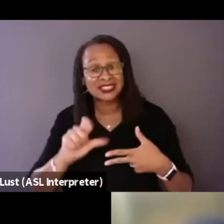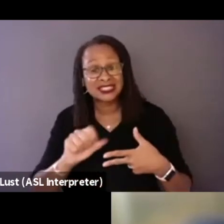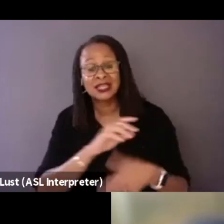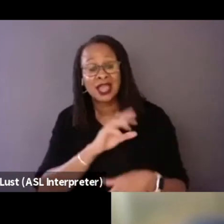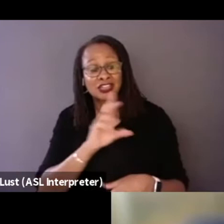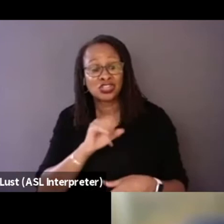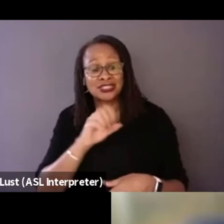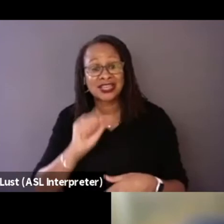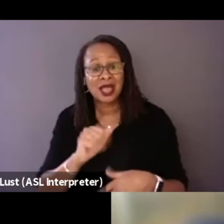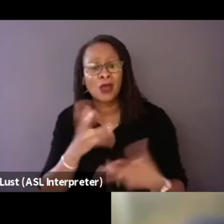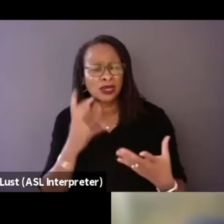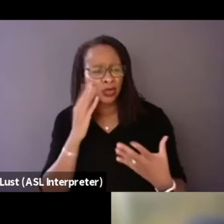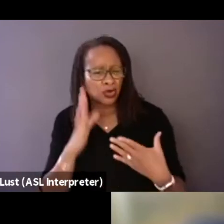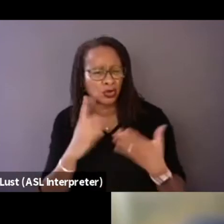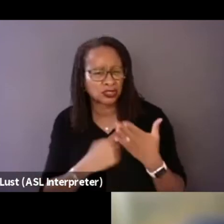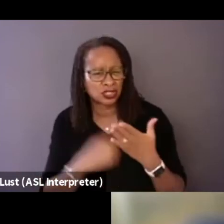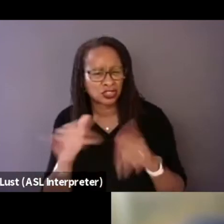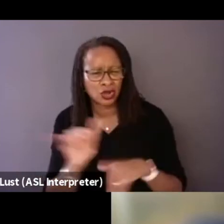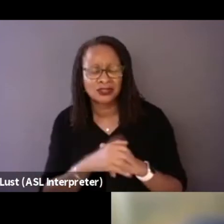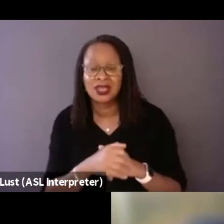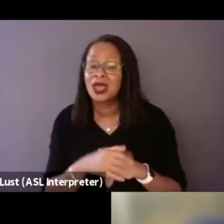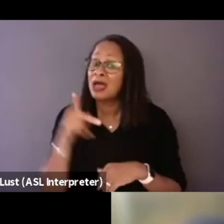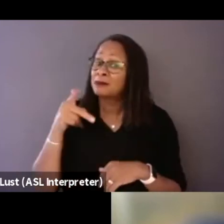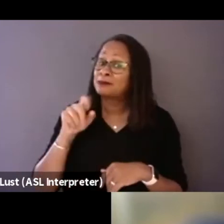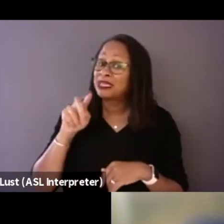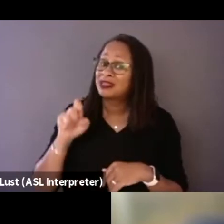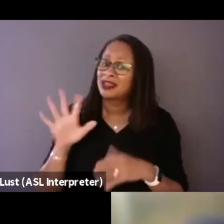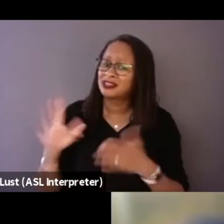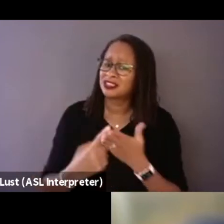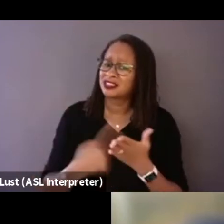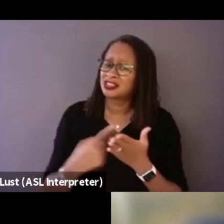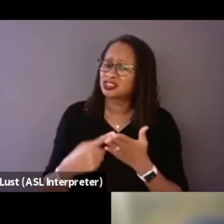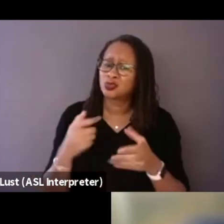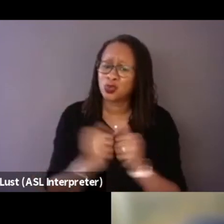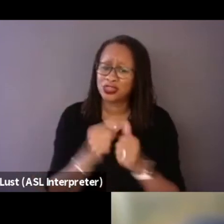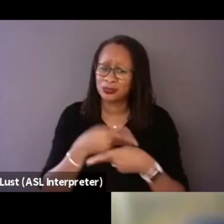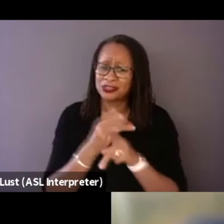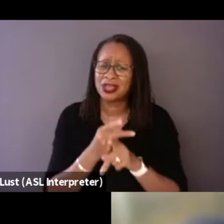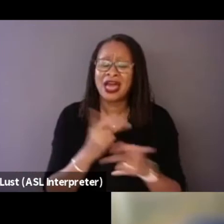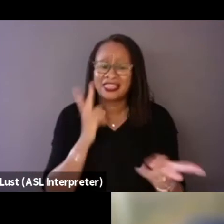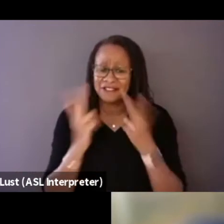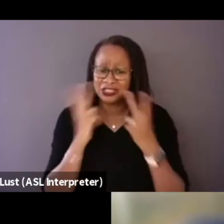But Pete, first of all, how was production discussing that issue of the visibility of undocumented folks?